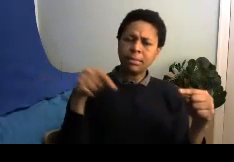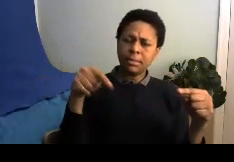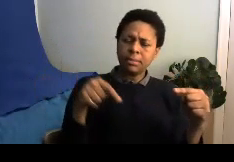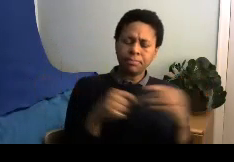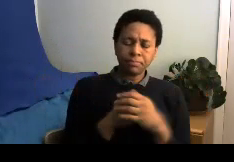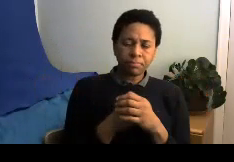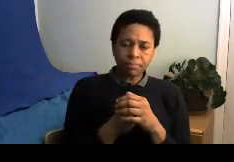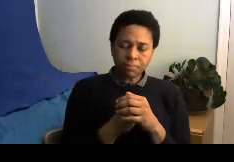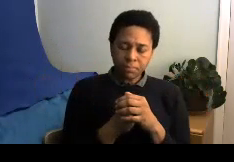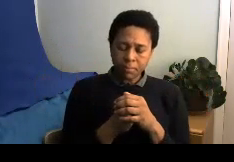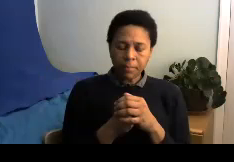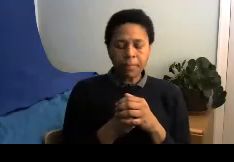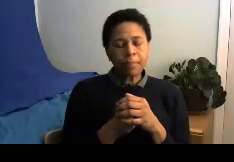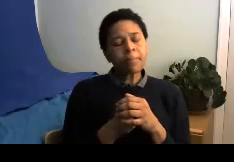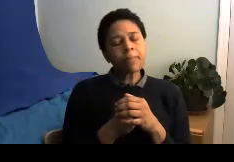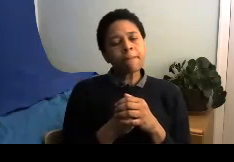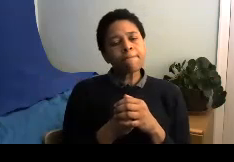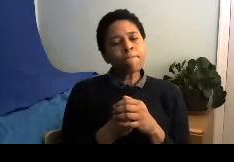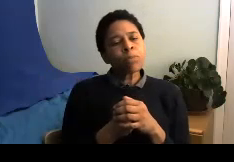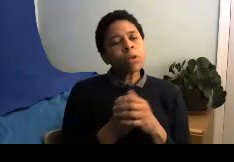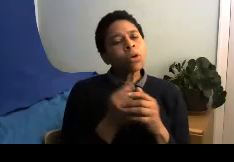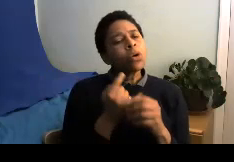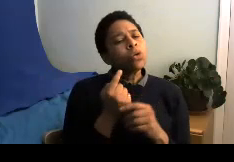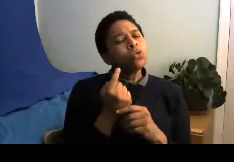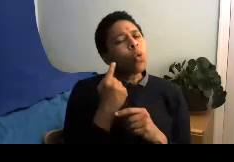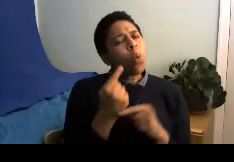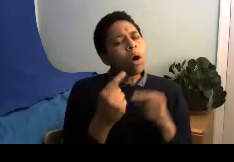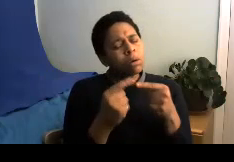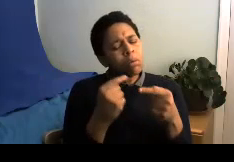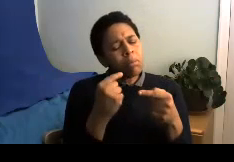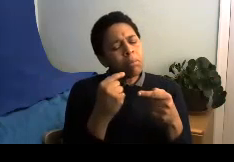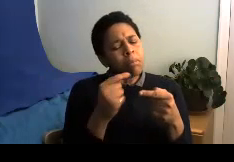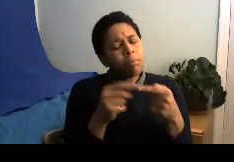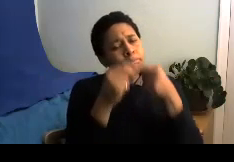of the tenets of Critical Race Theory is that the hegemony will